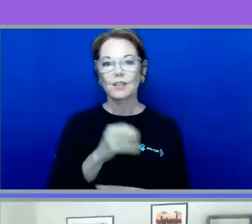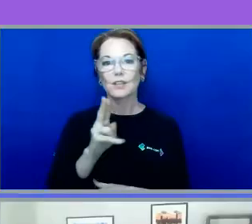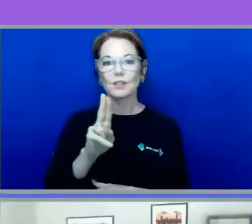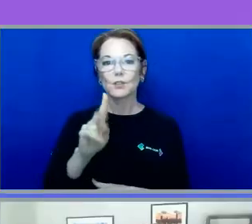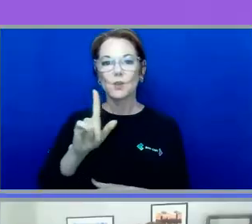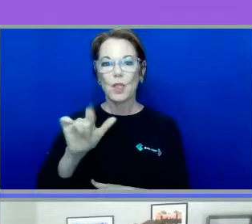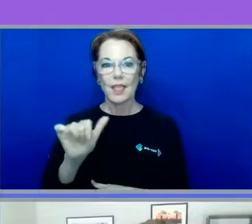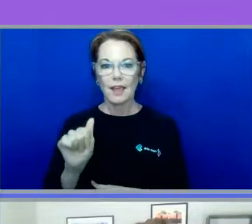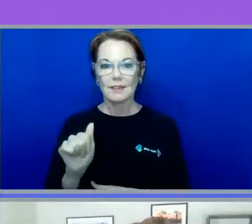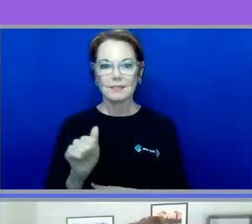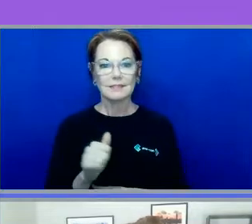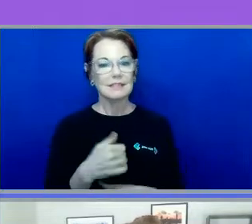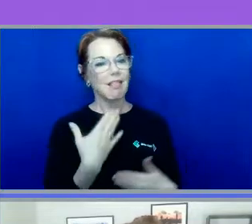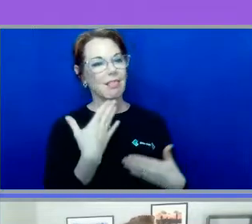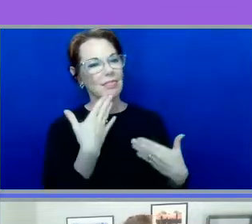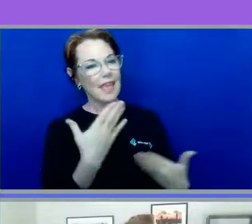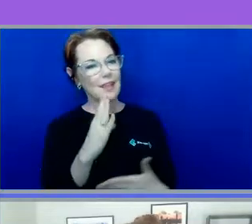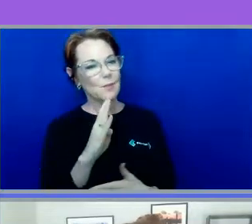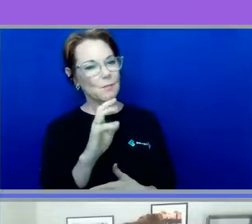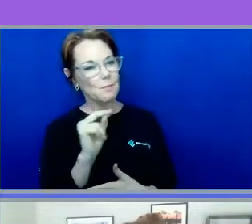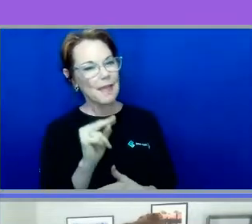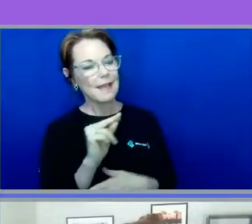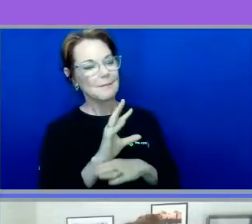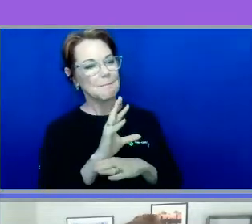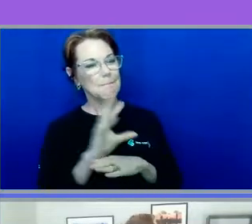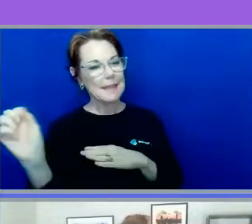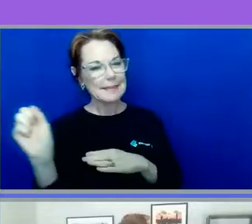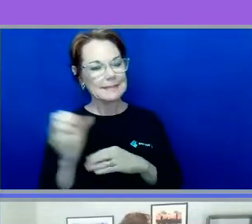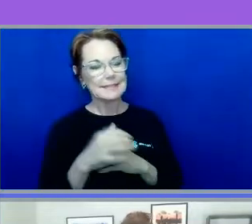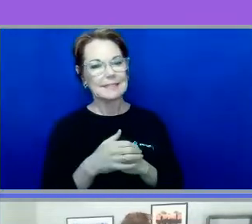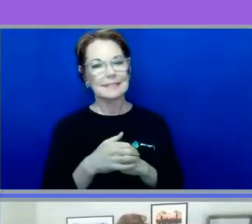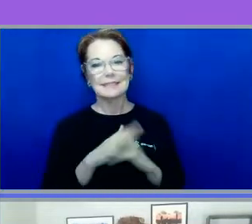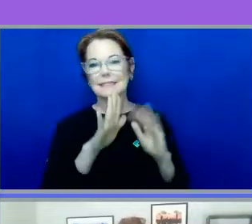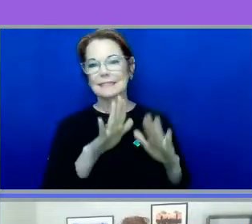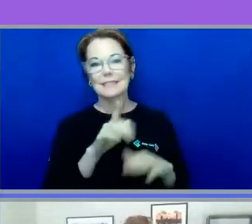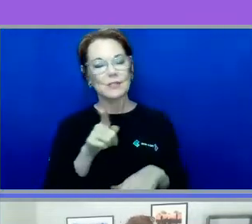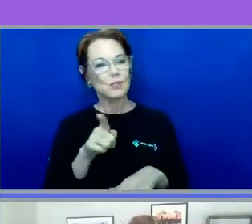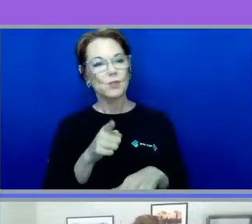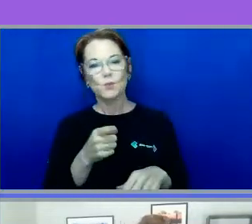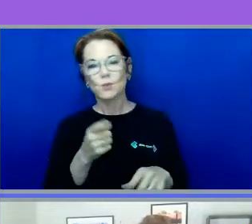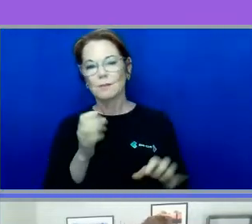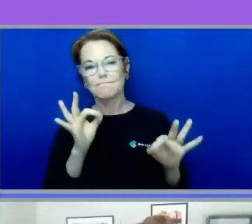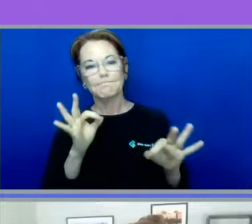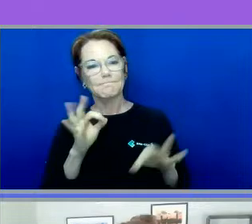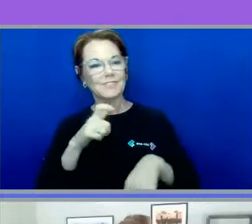Julia. Awesome. Thanks so much, Ben. That was amazing. You really